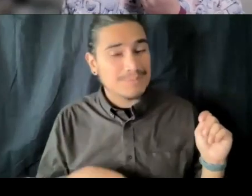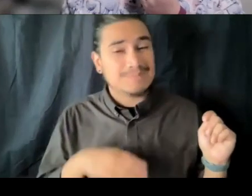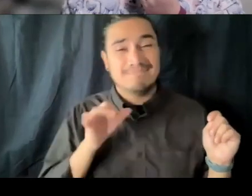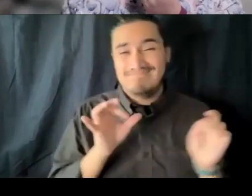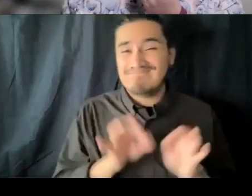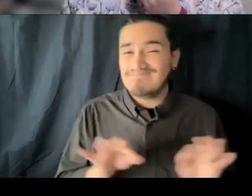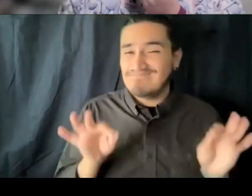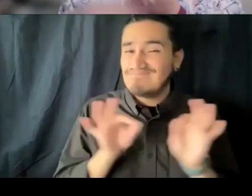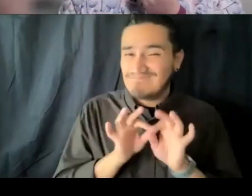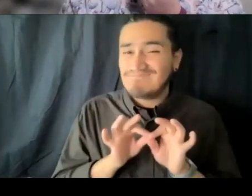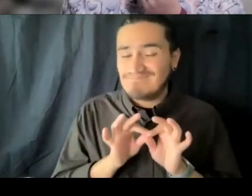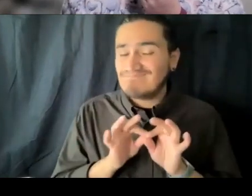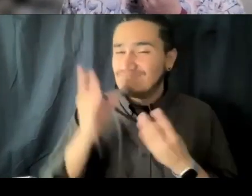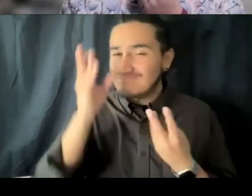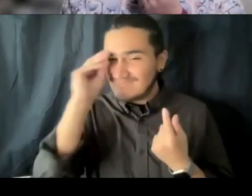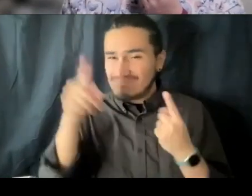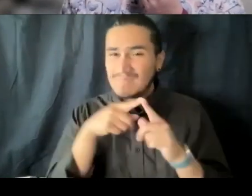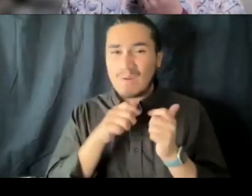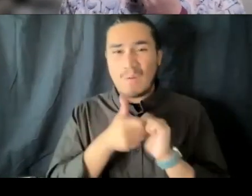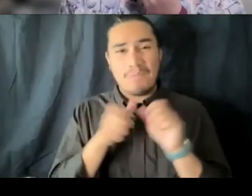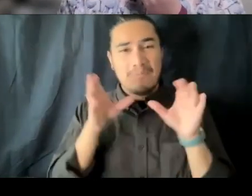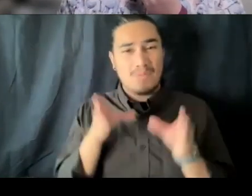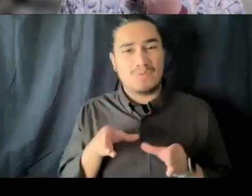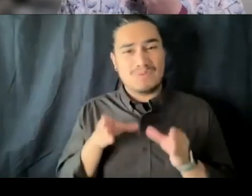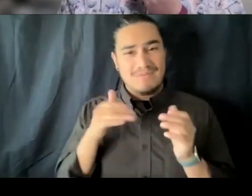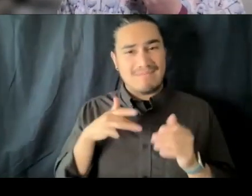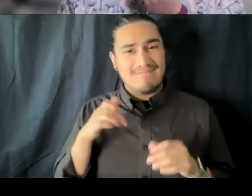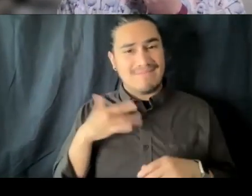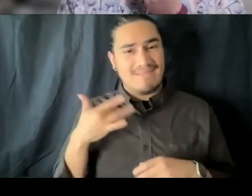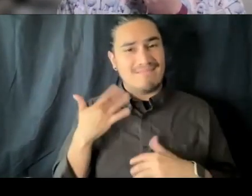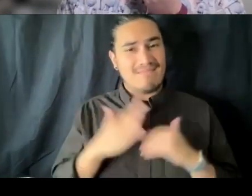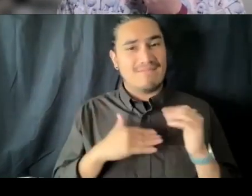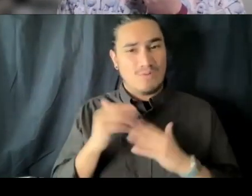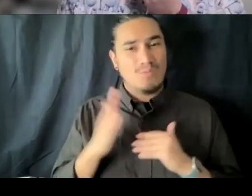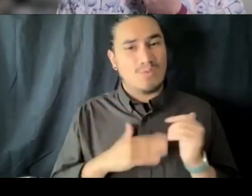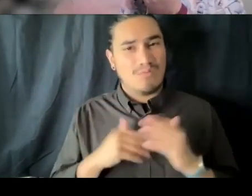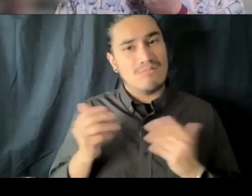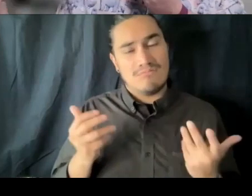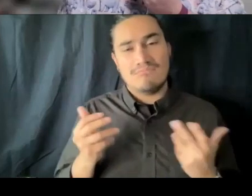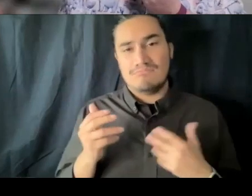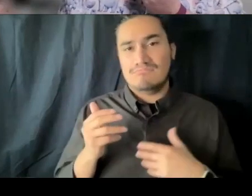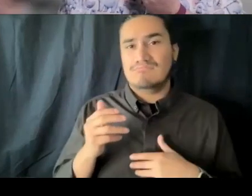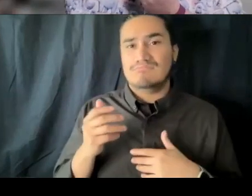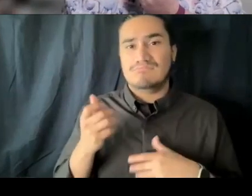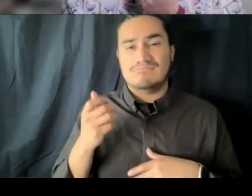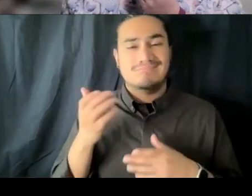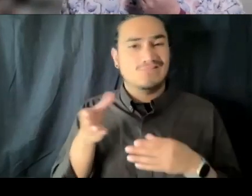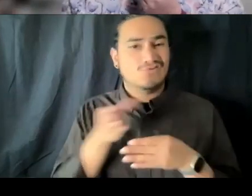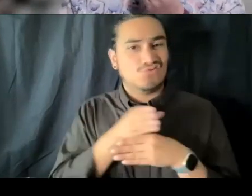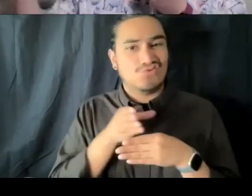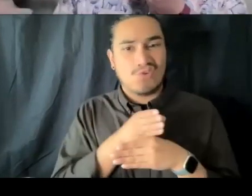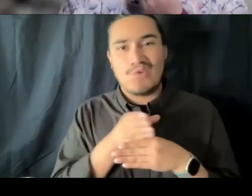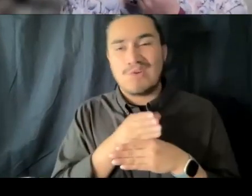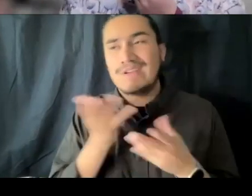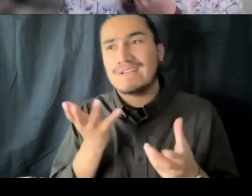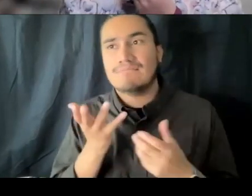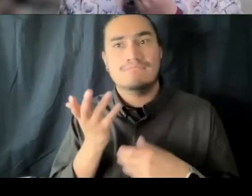you know, really think about how people can be comfortable, you know, even just sharing like where whatever you want